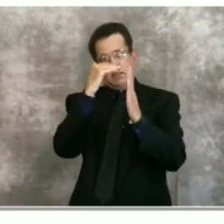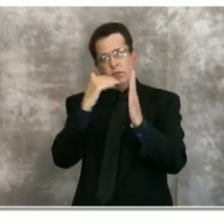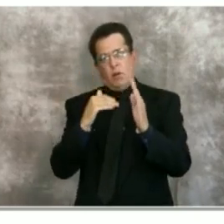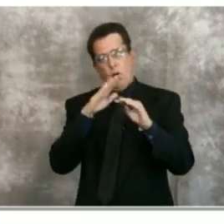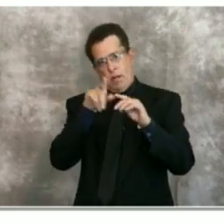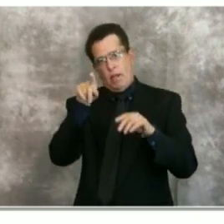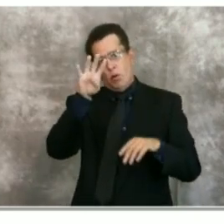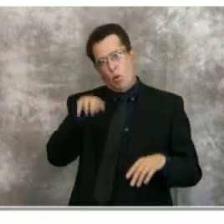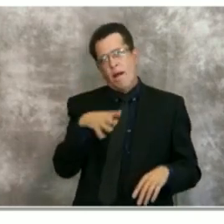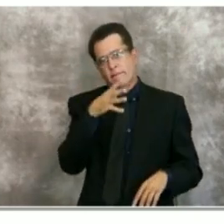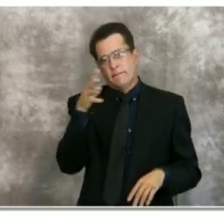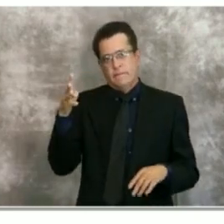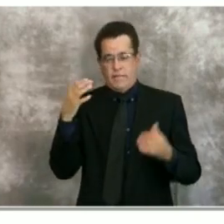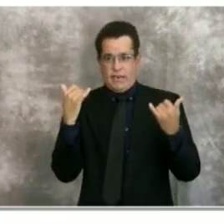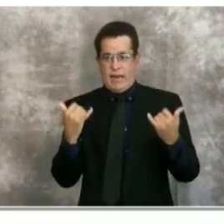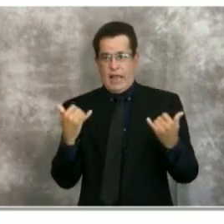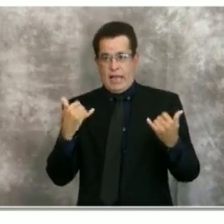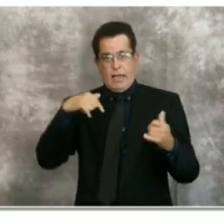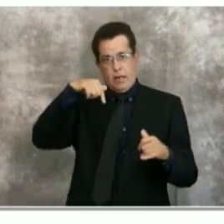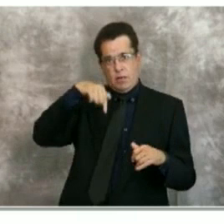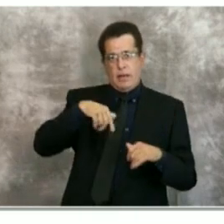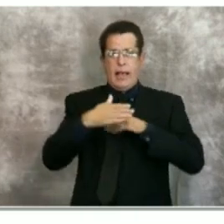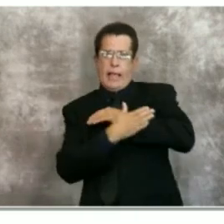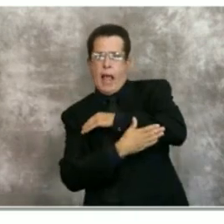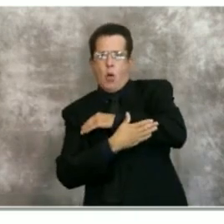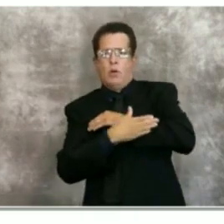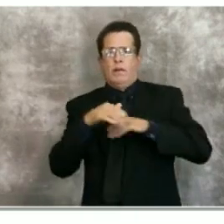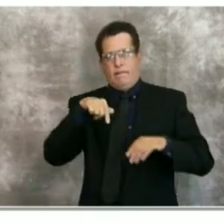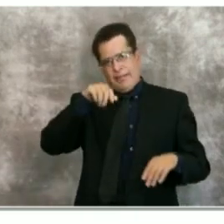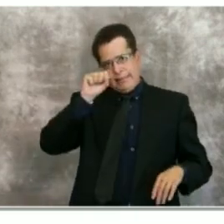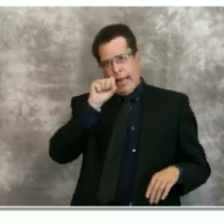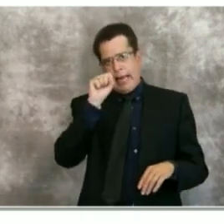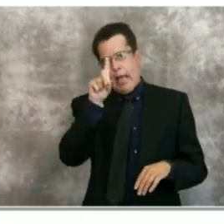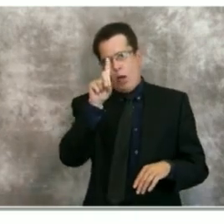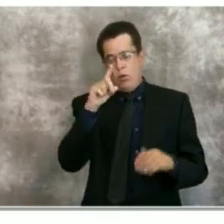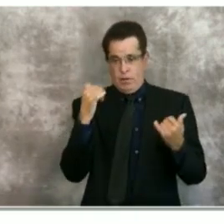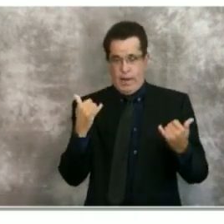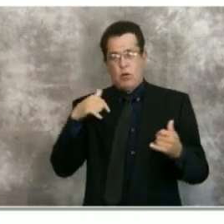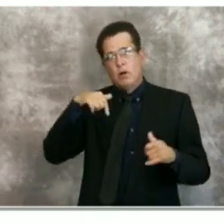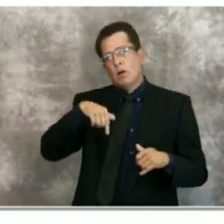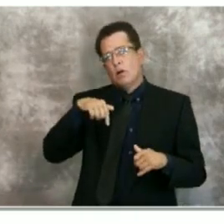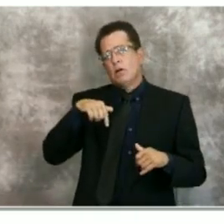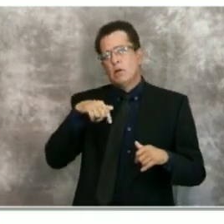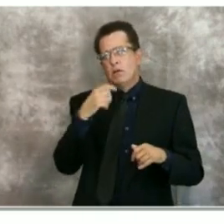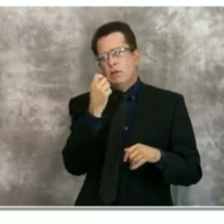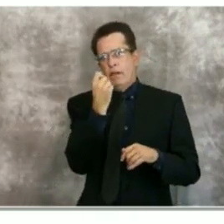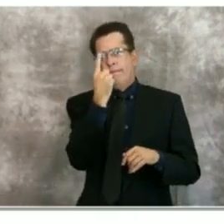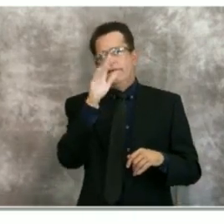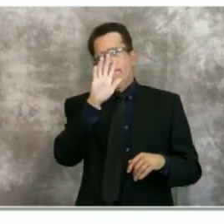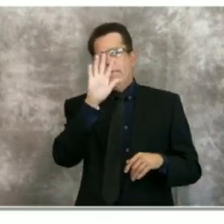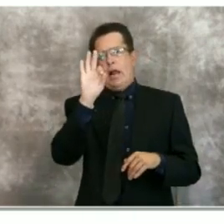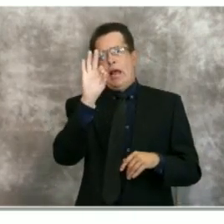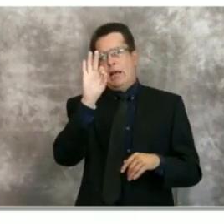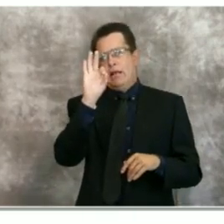DASHBOARD WHICH IS OBTAINED TODAY BY NOON EACH DAY. AND YOU CAN SEE THAT INFORMATION ON THIS OVERALL DRAFT. TODAY,